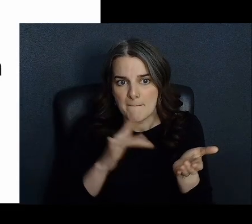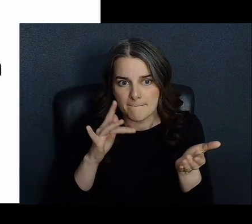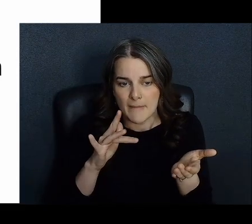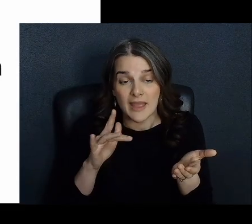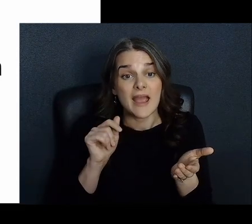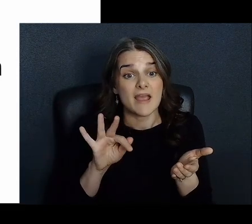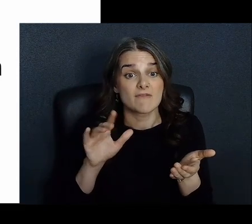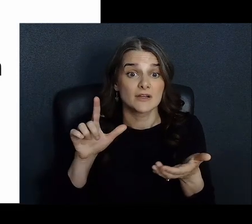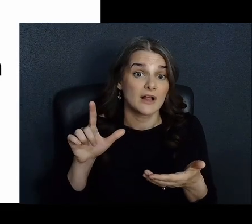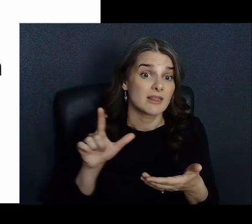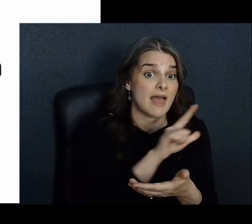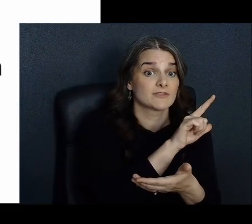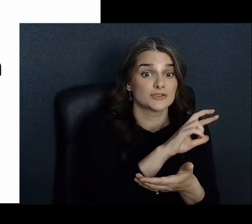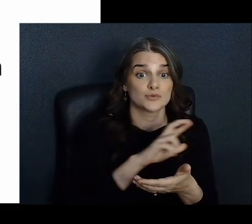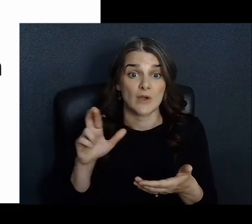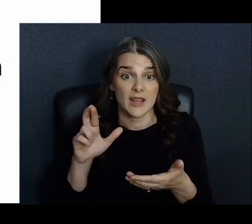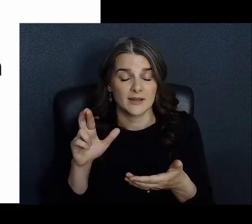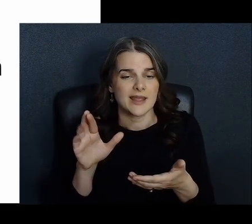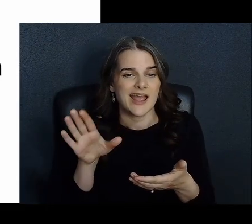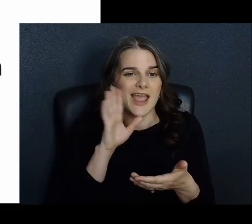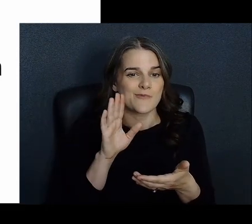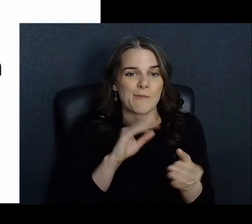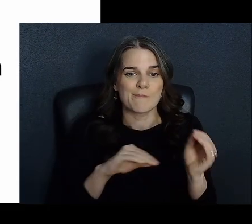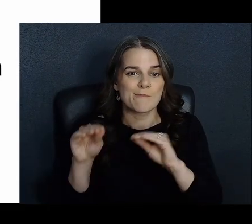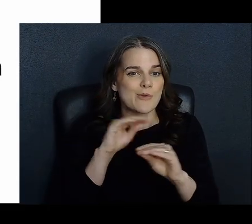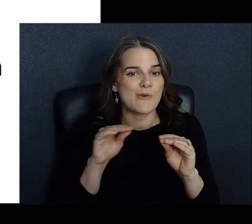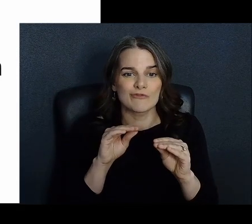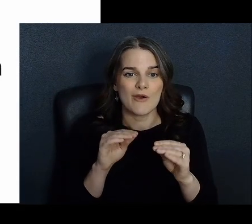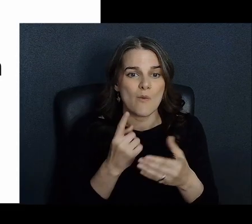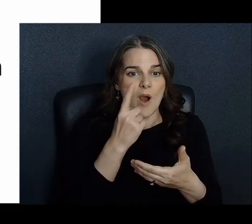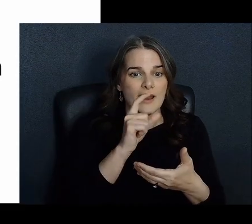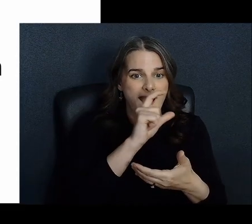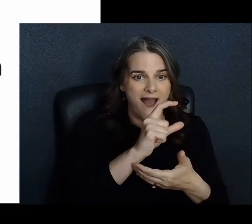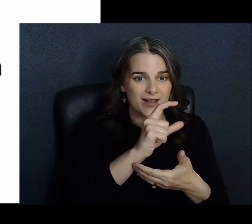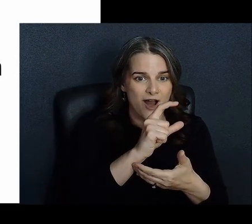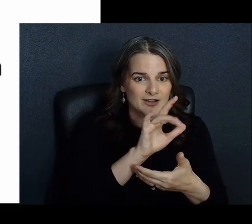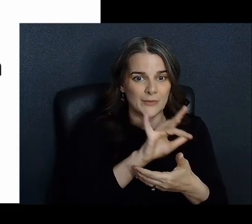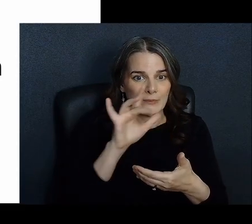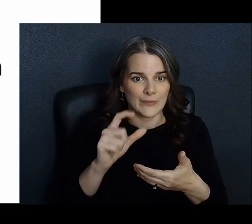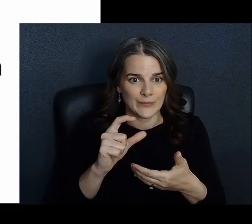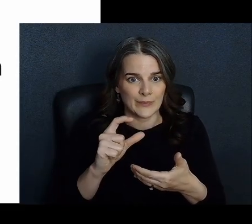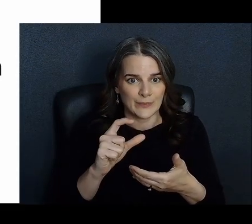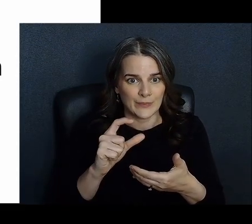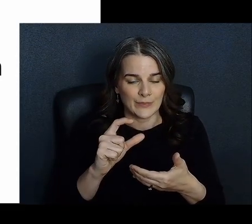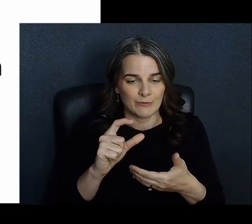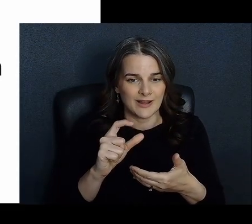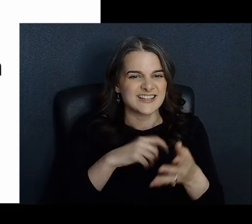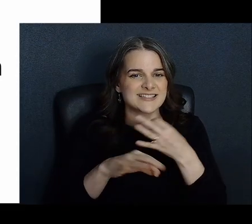it's going to move from one icon to another, so instead of moving from page to page. So paying attention to those tutorials,